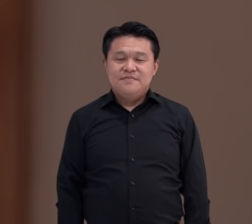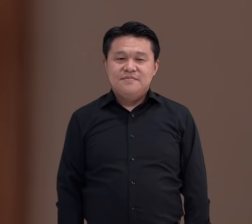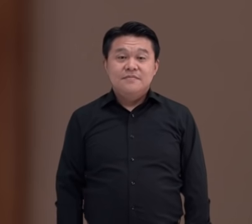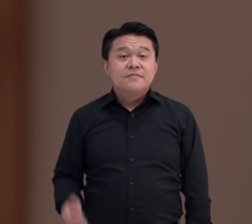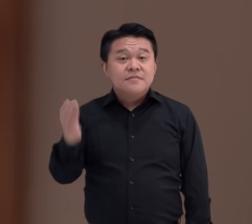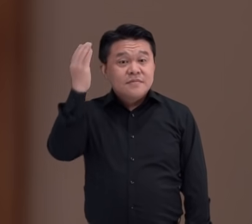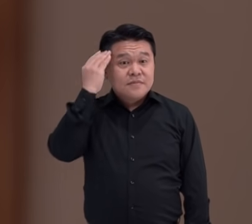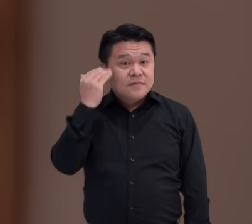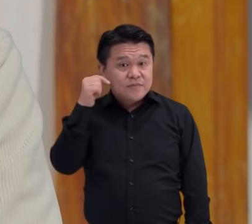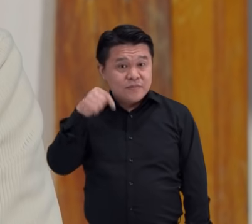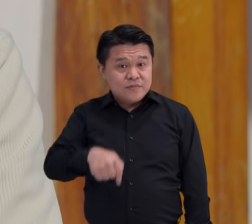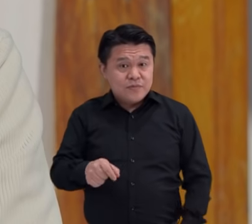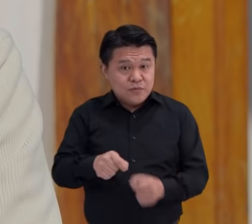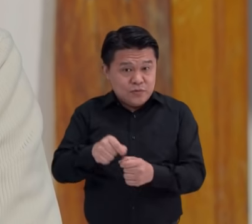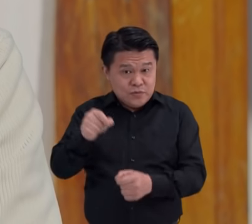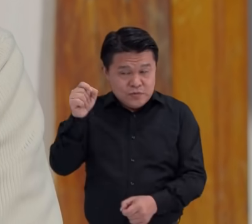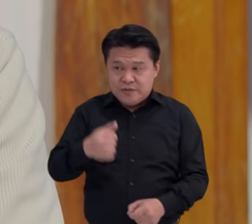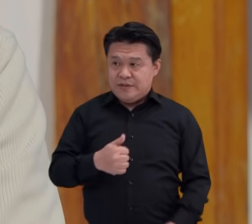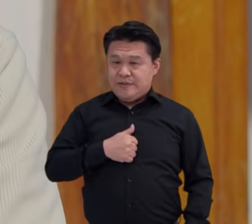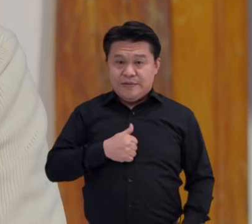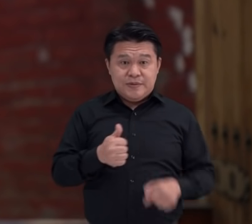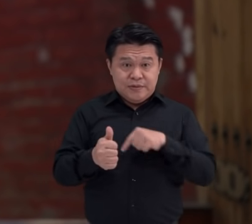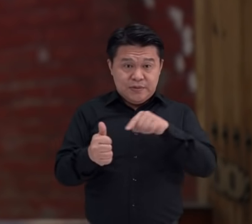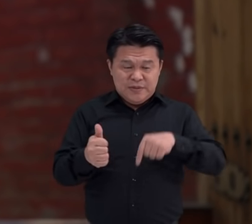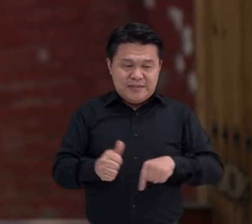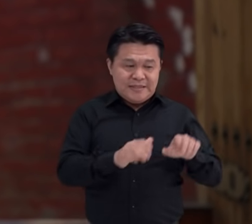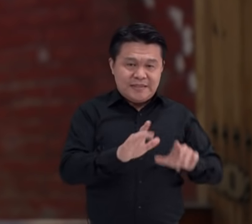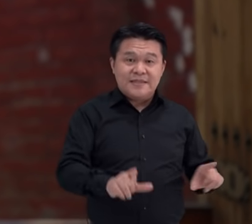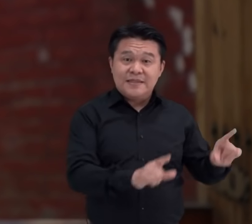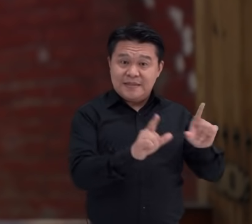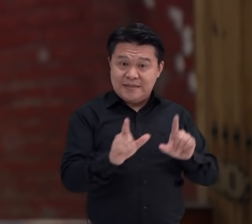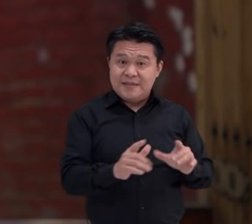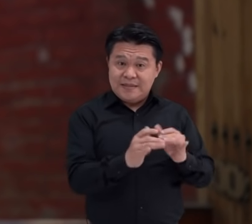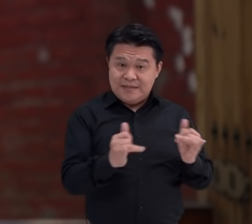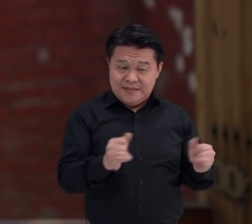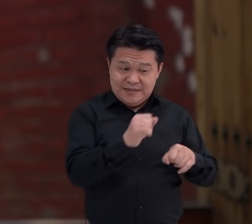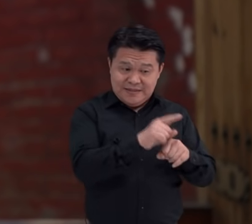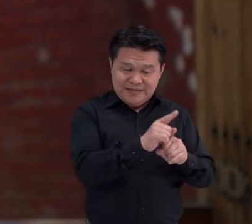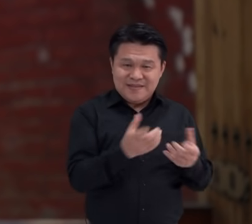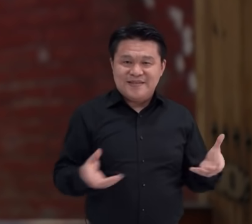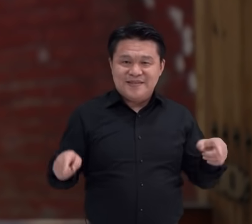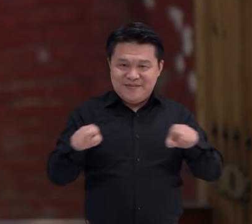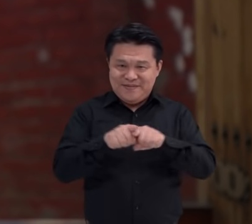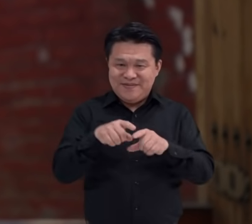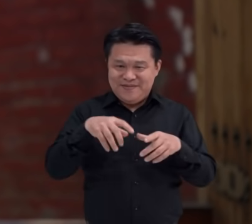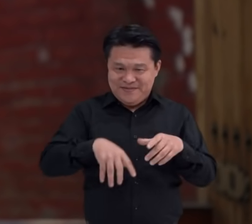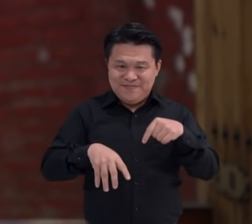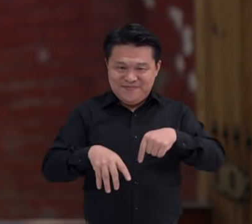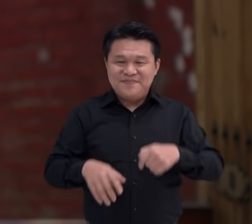In the context of Korean identity having been around for so long, I believe it’s shown throughout unique, everyday people living in the present day.